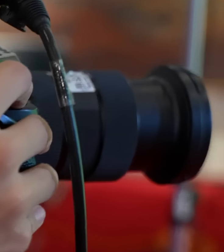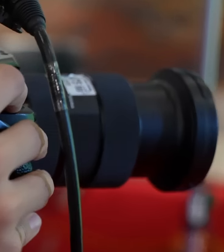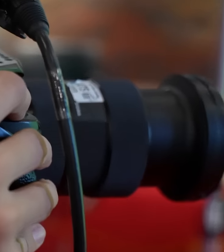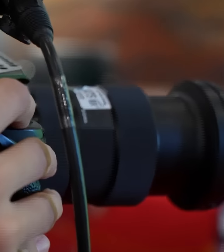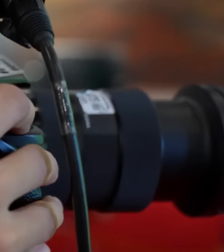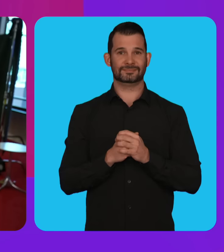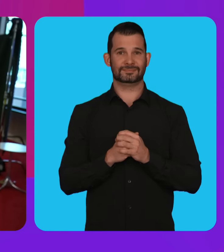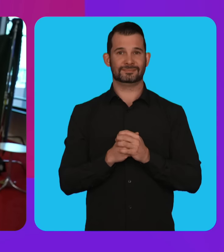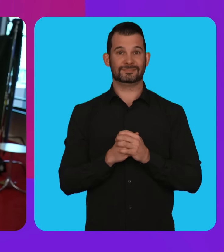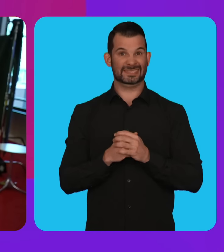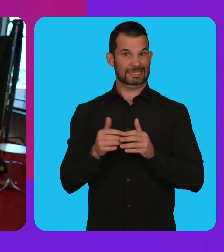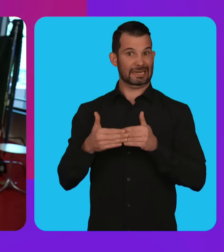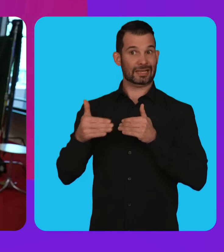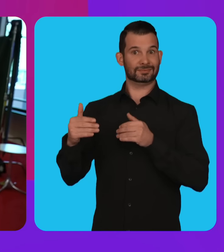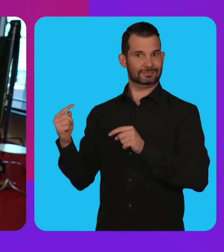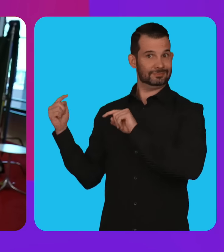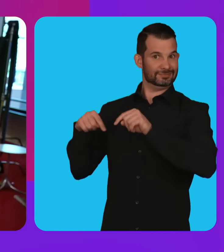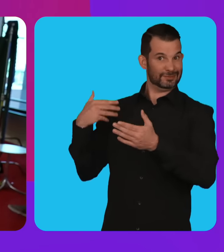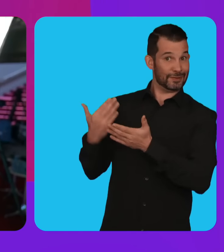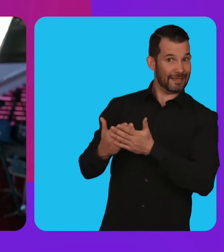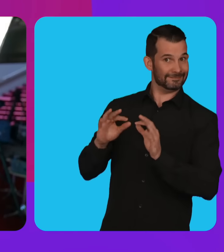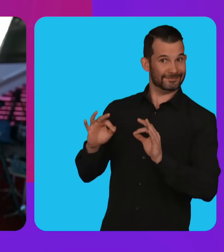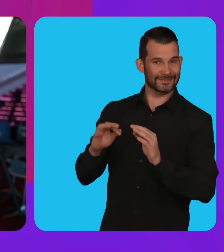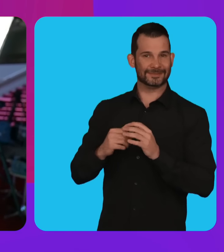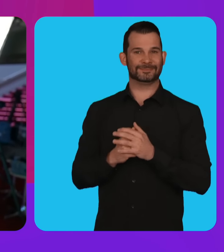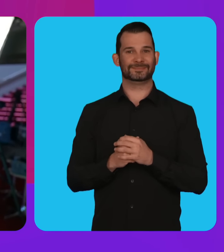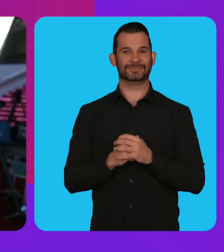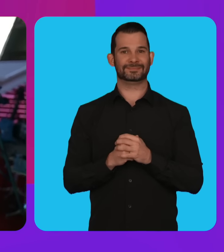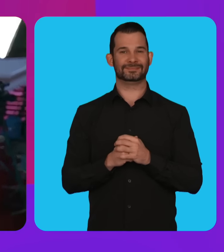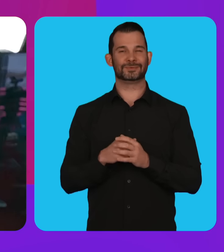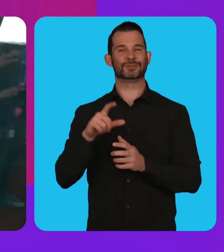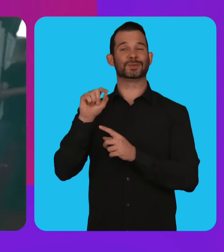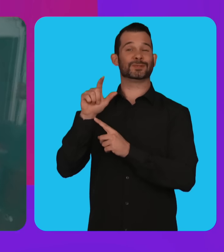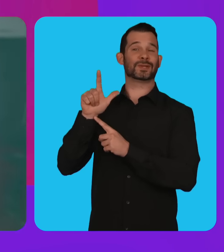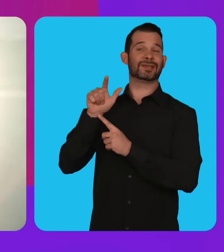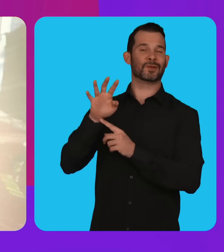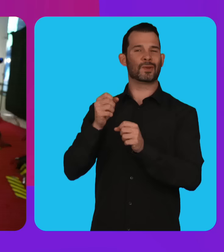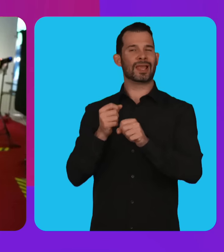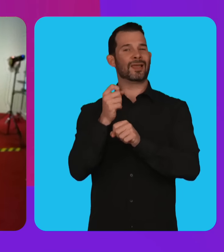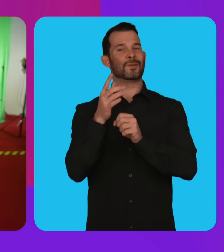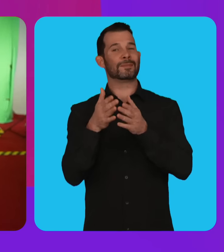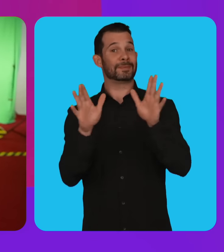[French] The next guest is arriving. The 2024 annual public meeting.